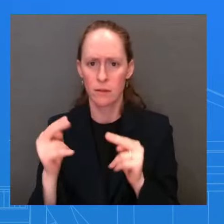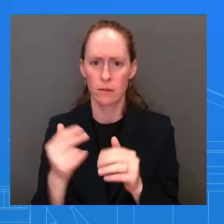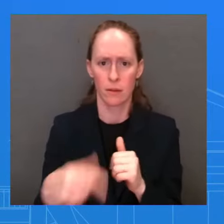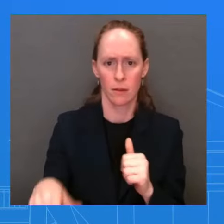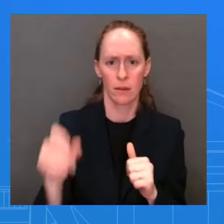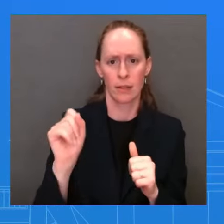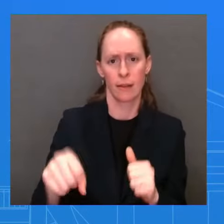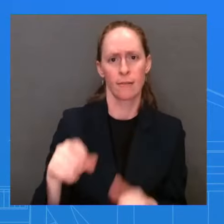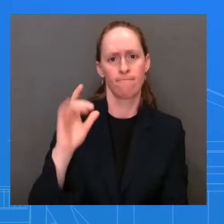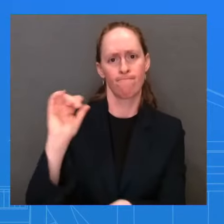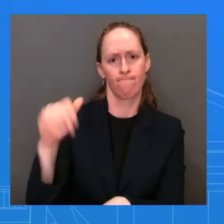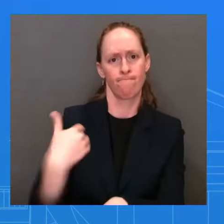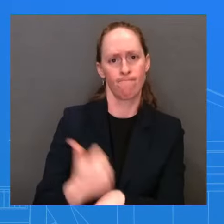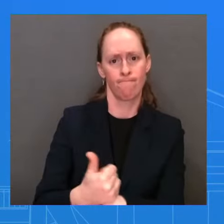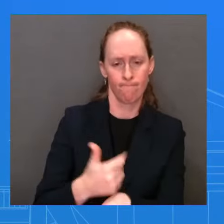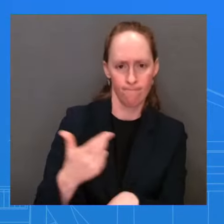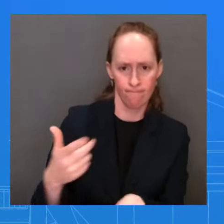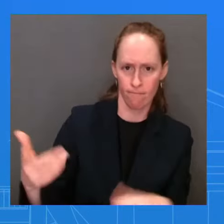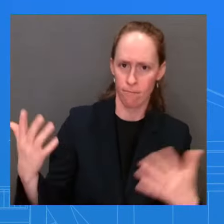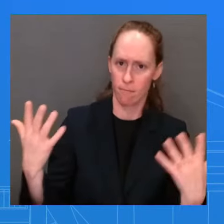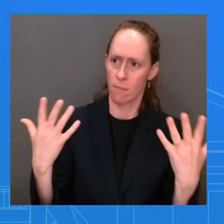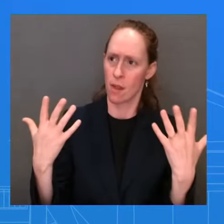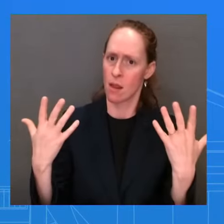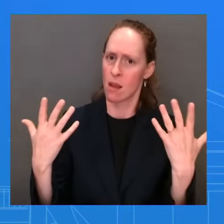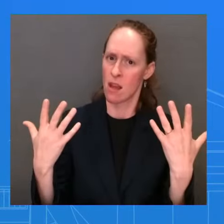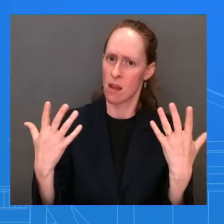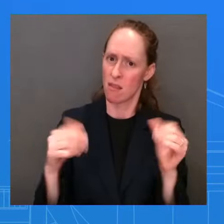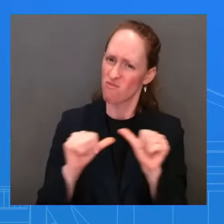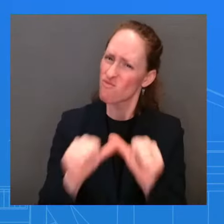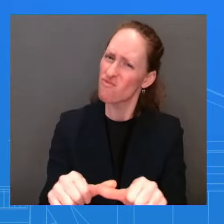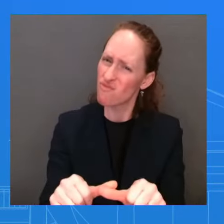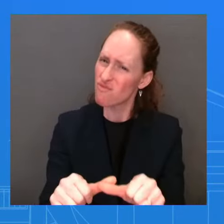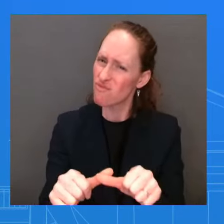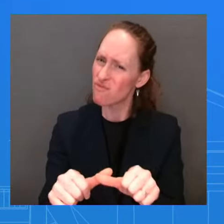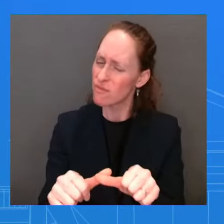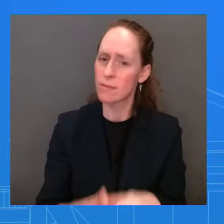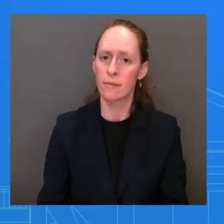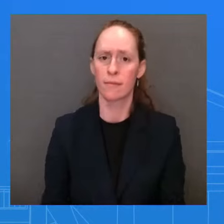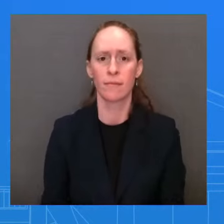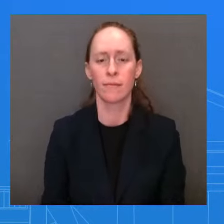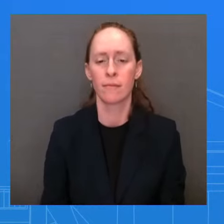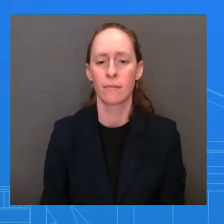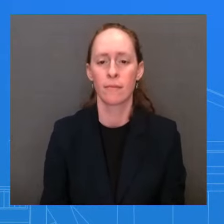of hostilities and humanitarian arrangements in Sudan. We will continue to work toward the shared goal